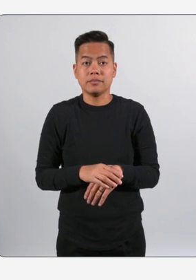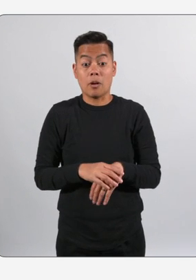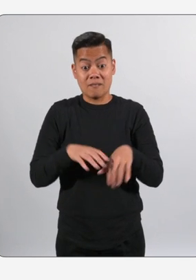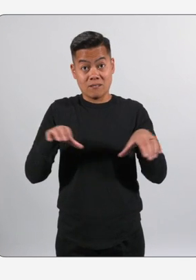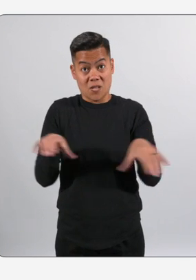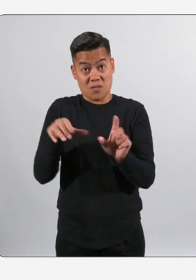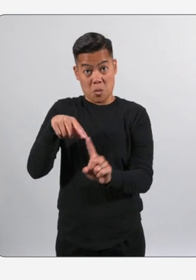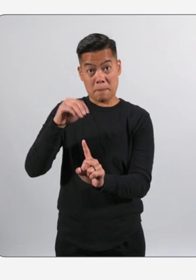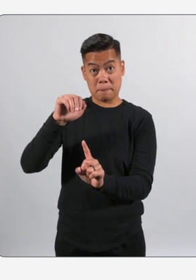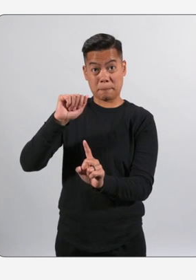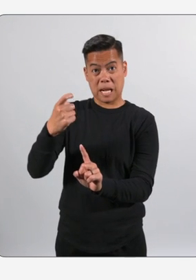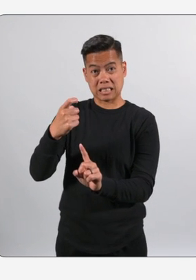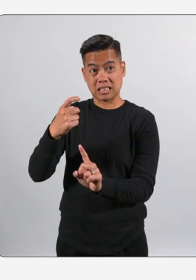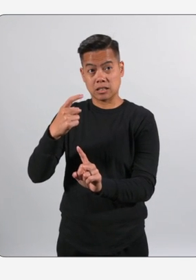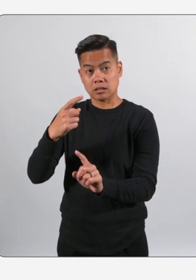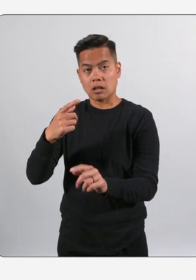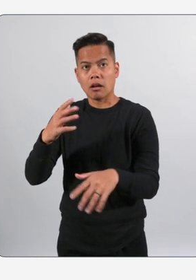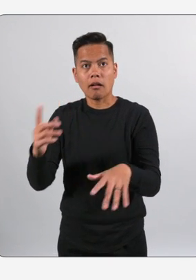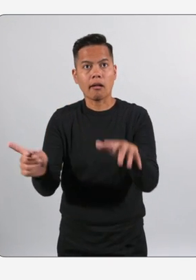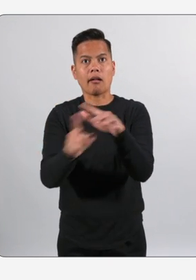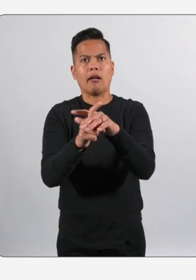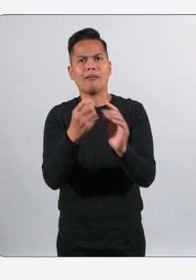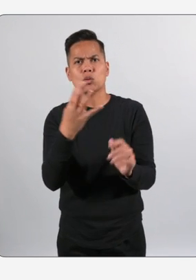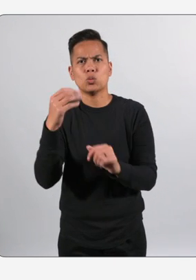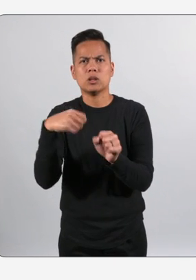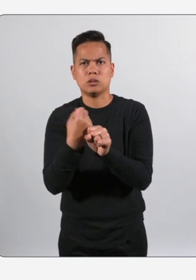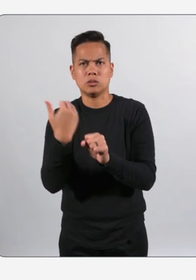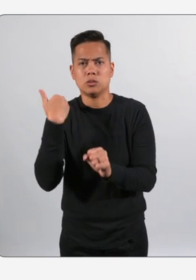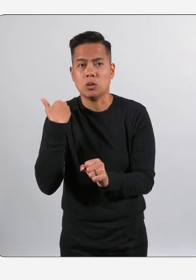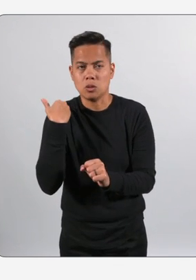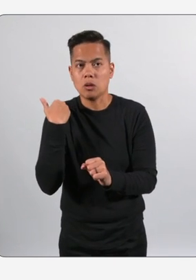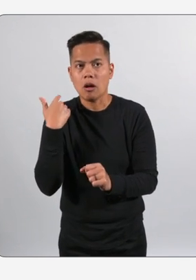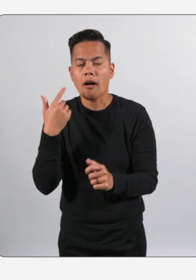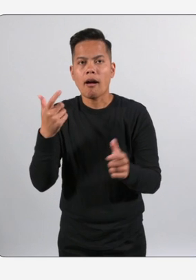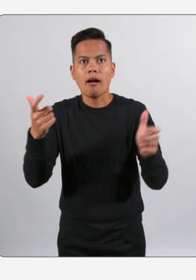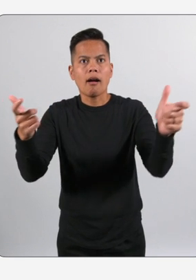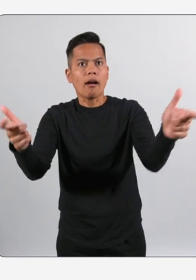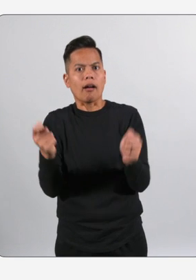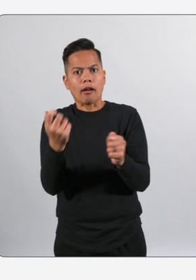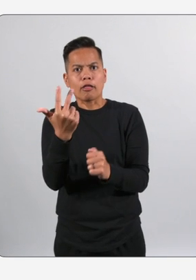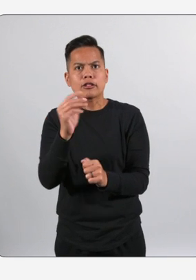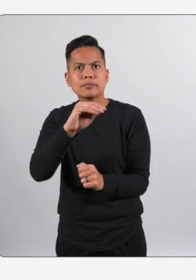a couple of years ago, you were seeing 13 percent more conversions at a similar cost per action.